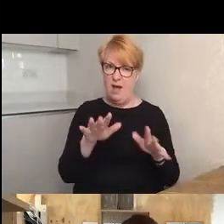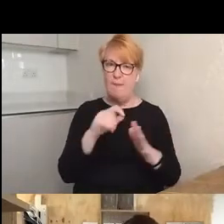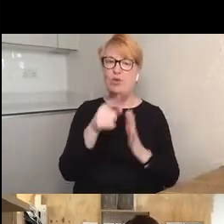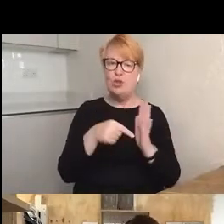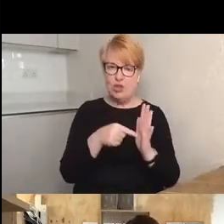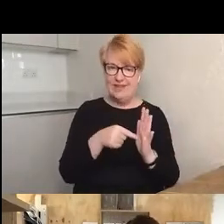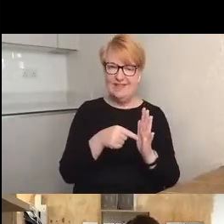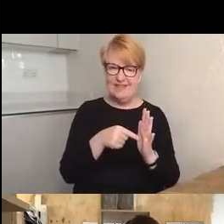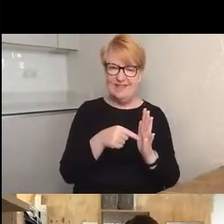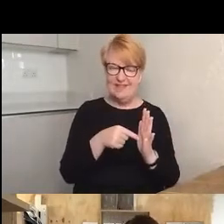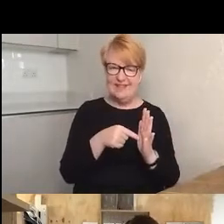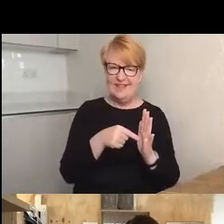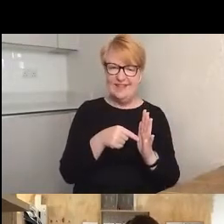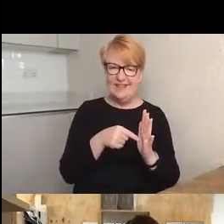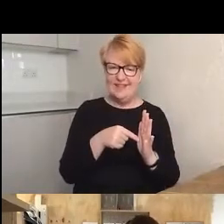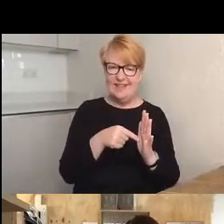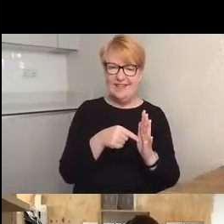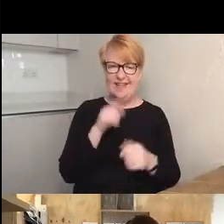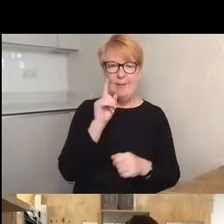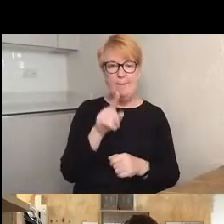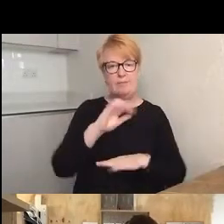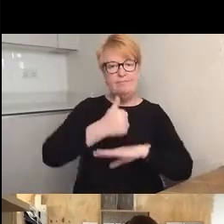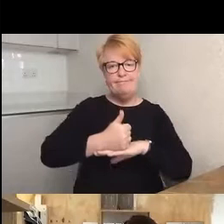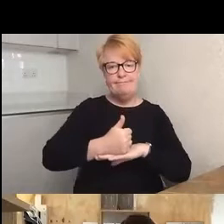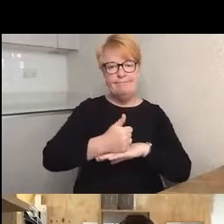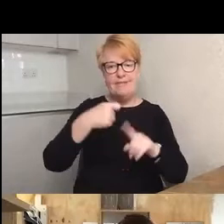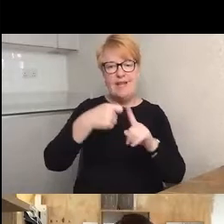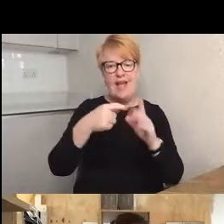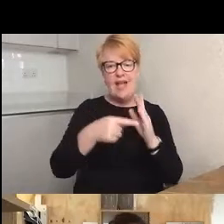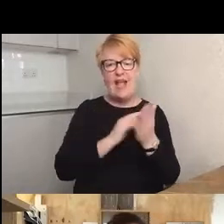But it's it was it was initiated by Kathrin Böhm; it was commissioned by Create London.